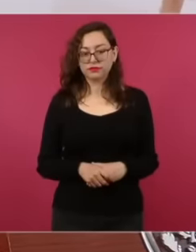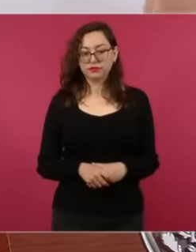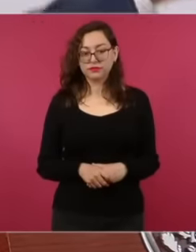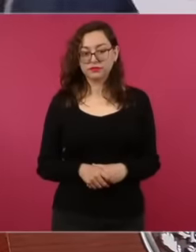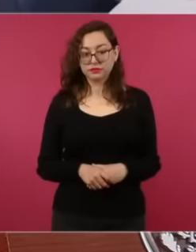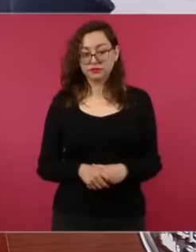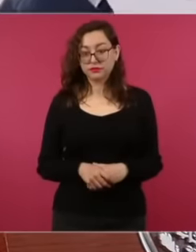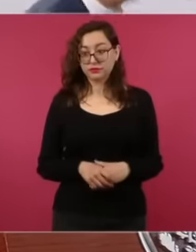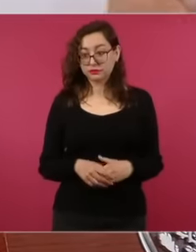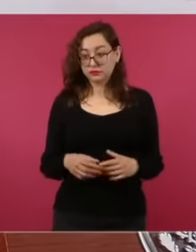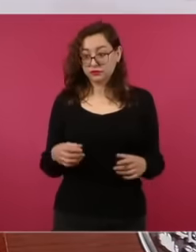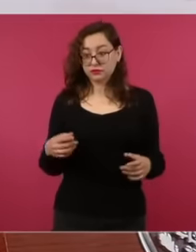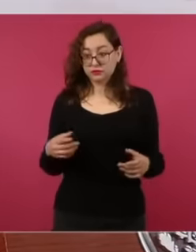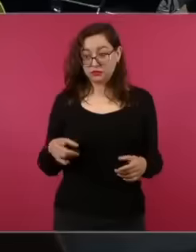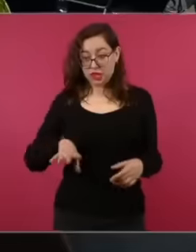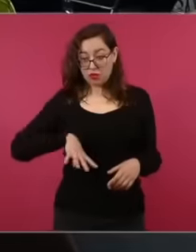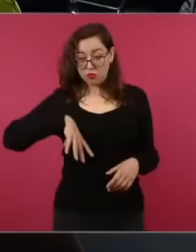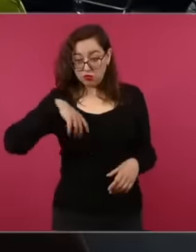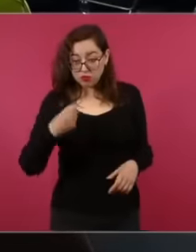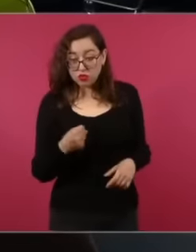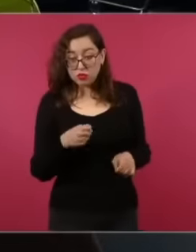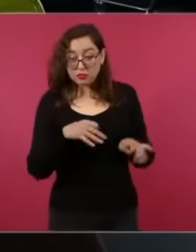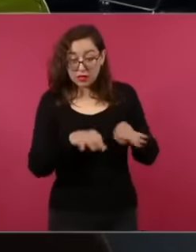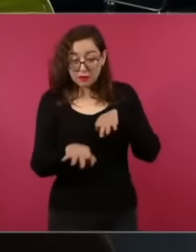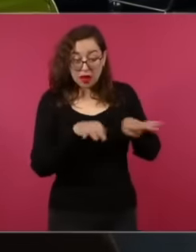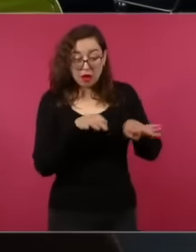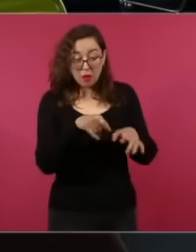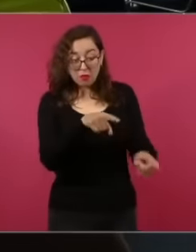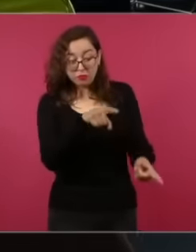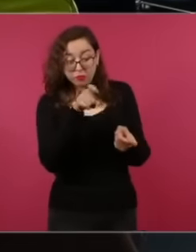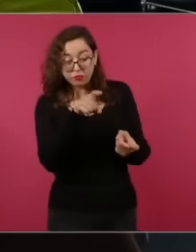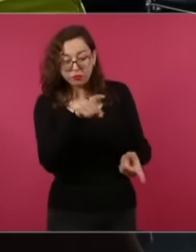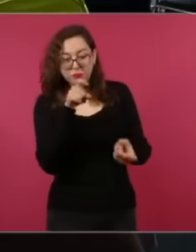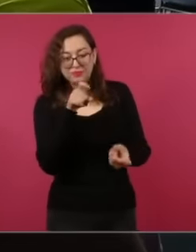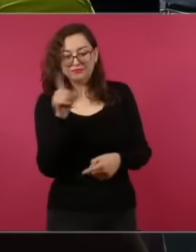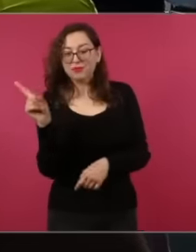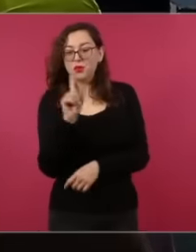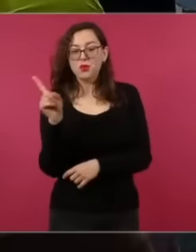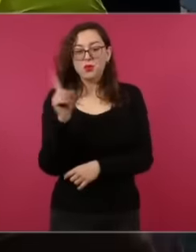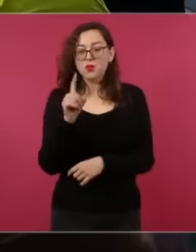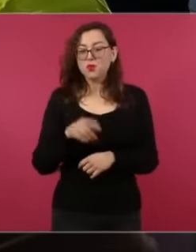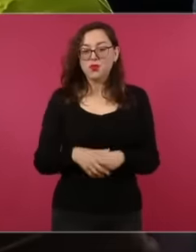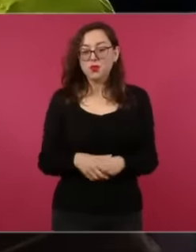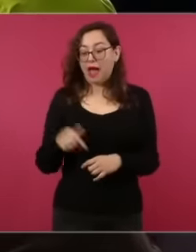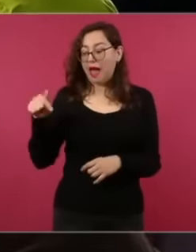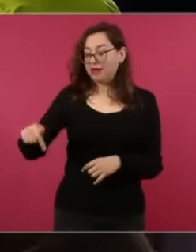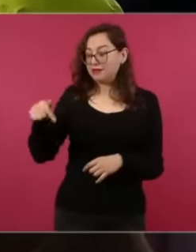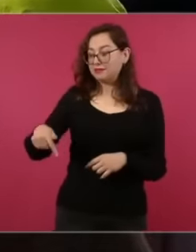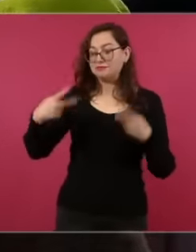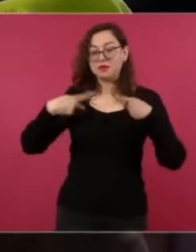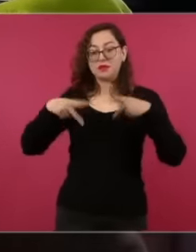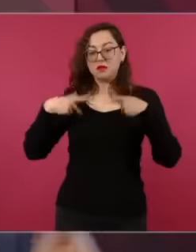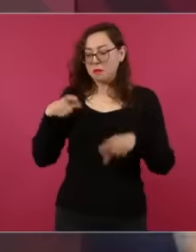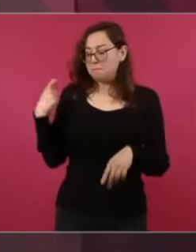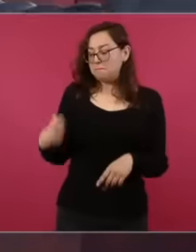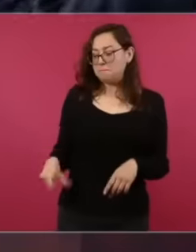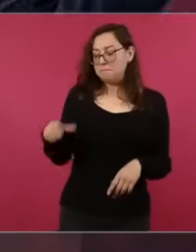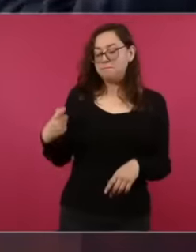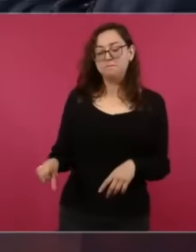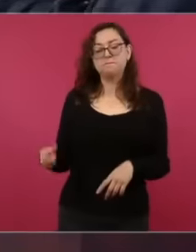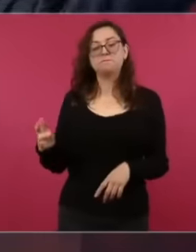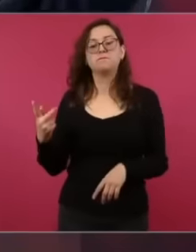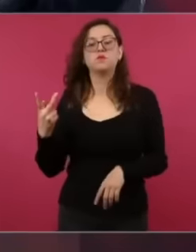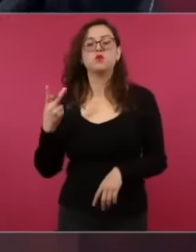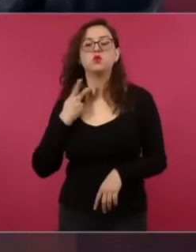corruption under the protection of